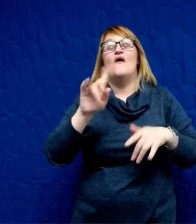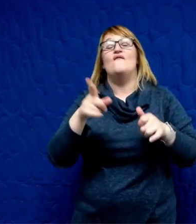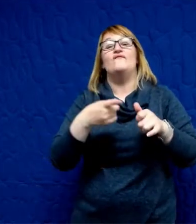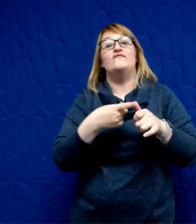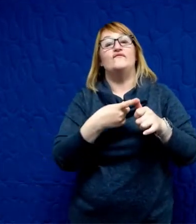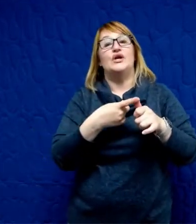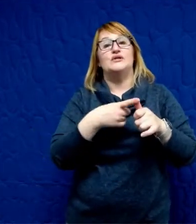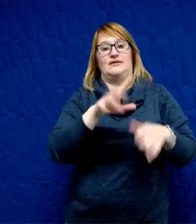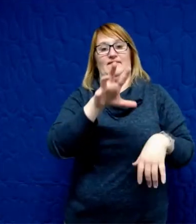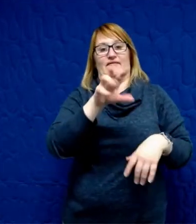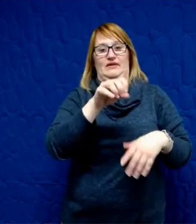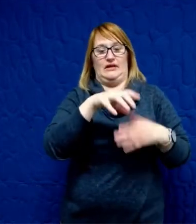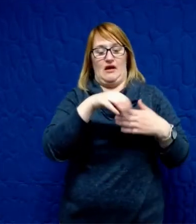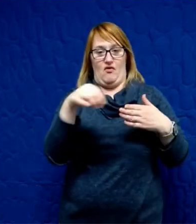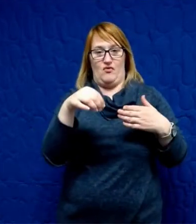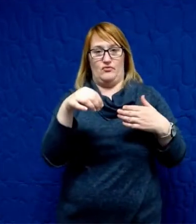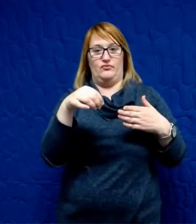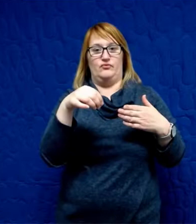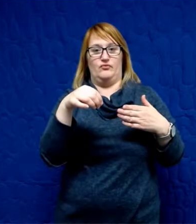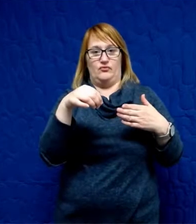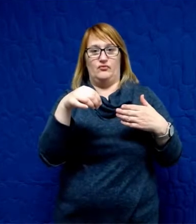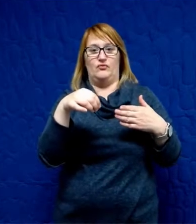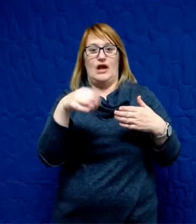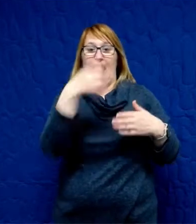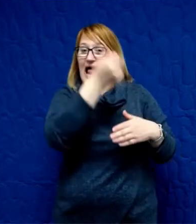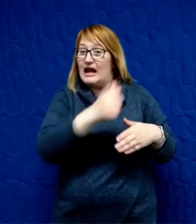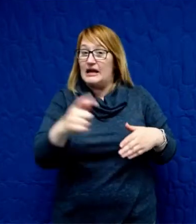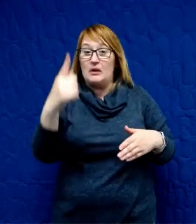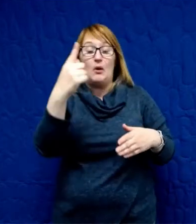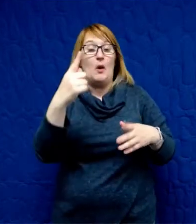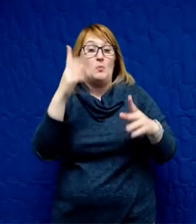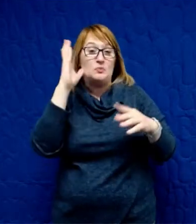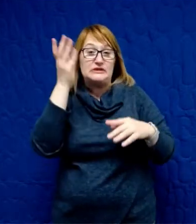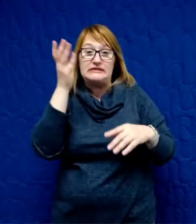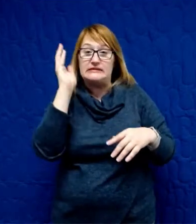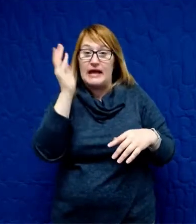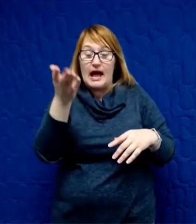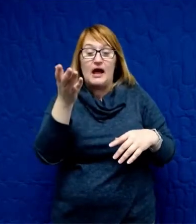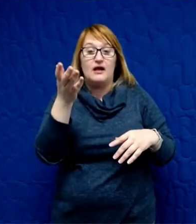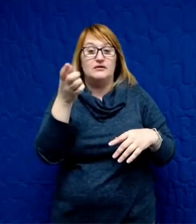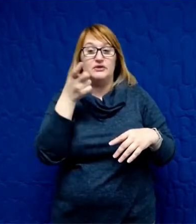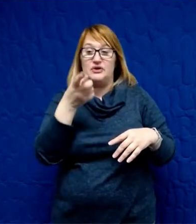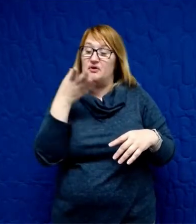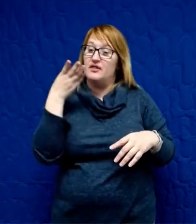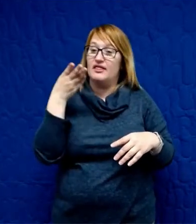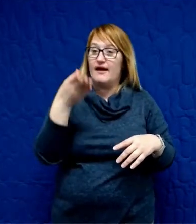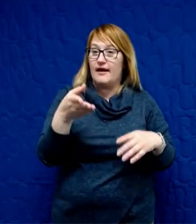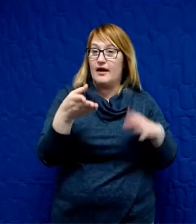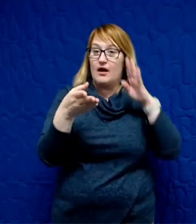of all it's it's $50. This is for anyone who presents whether you are there for